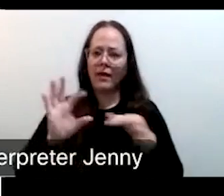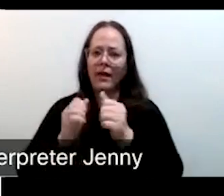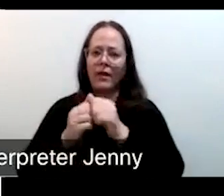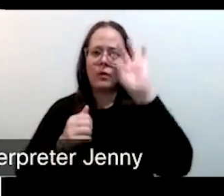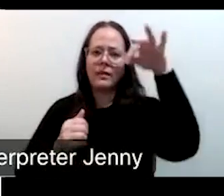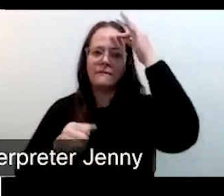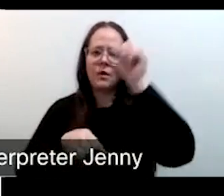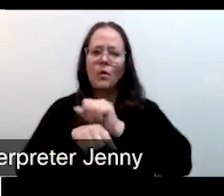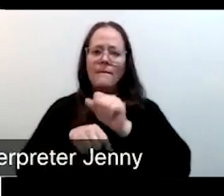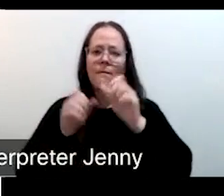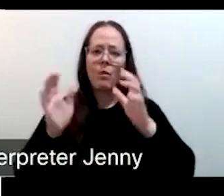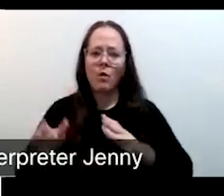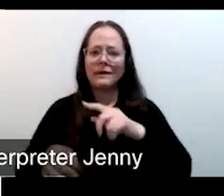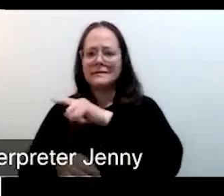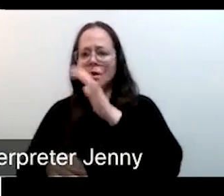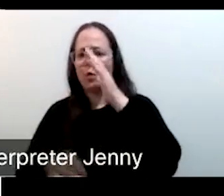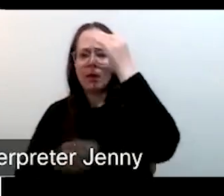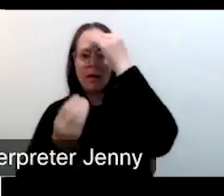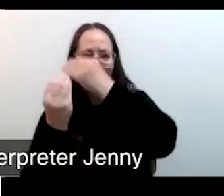on the federal hiring process.